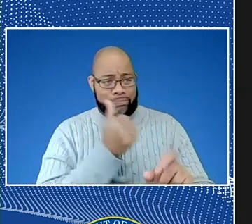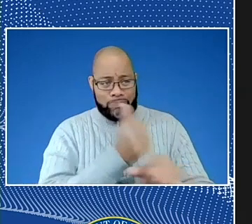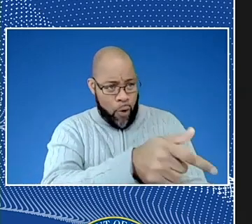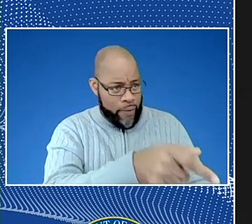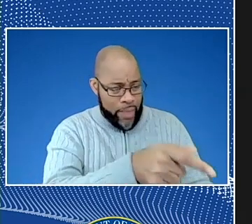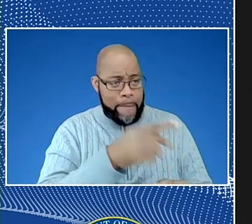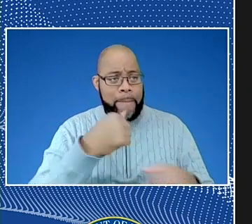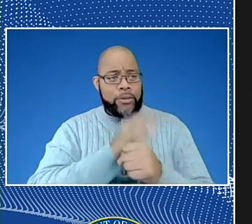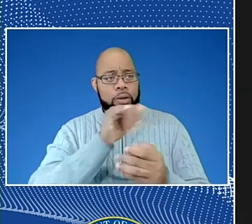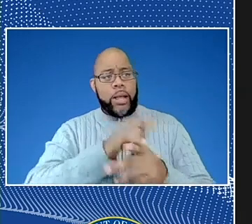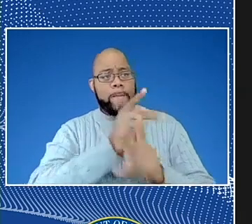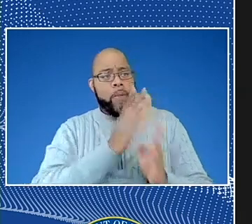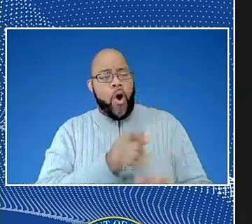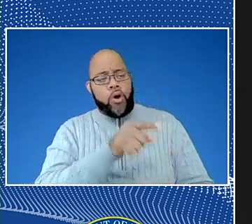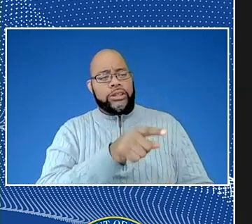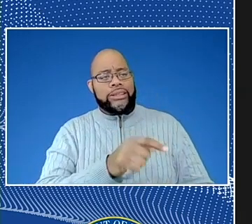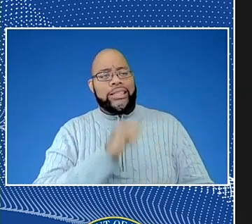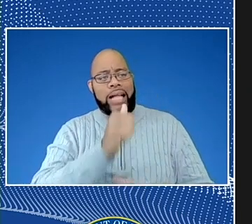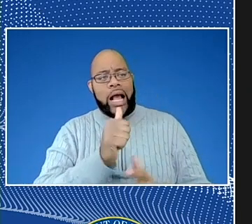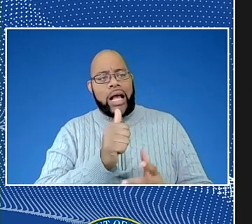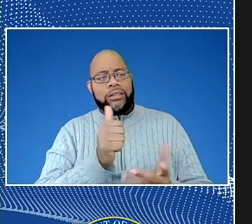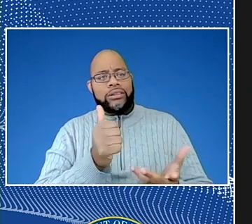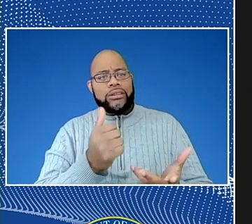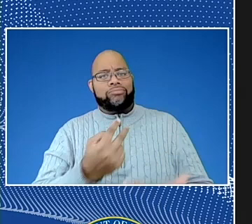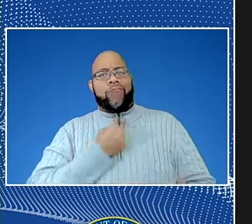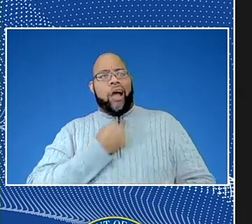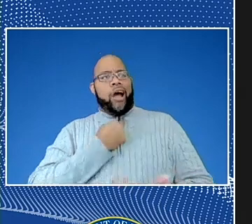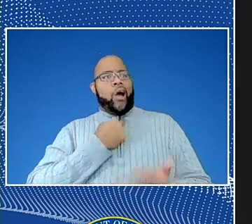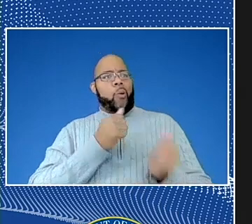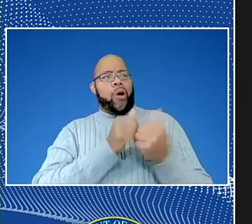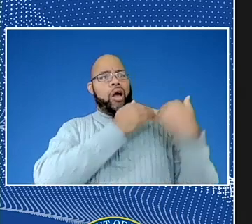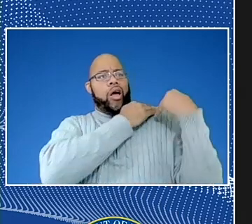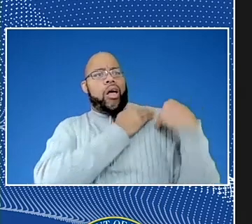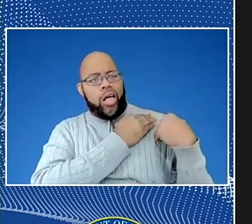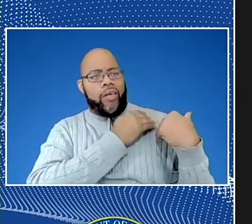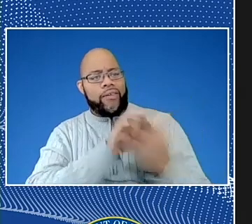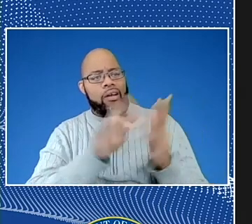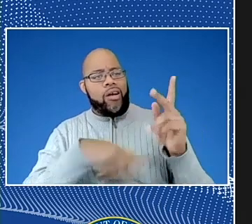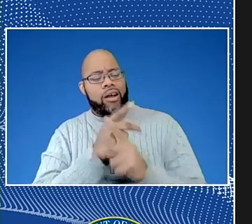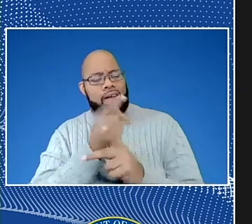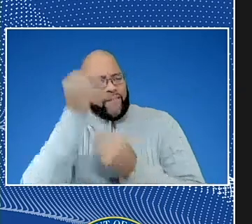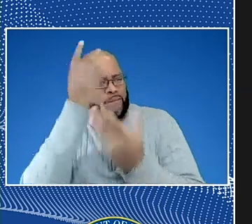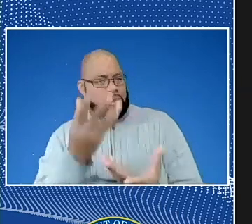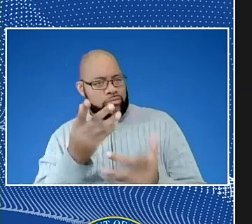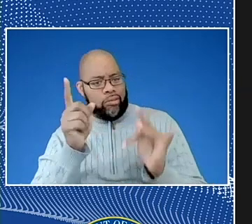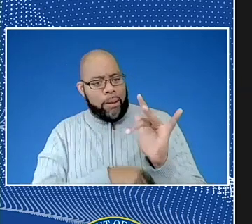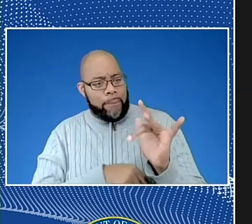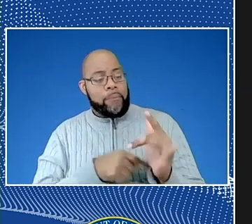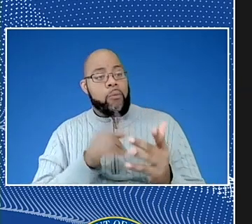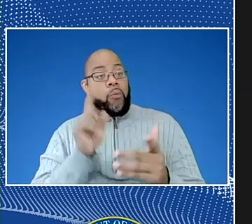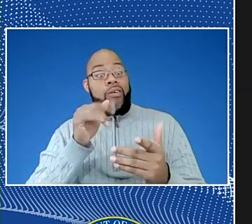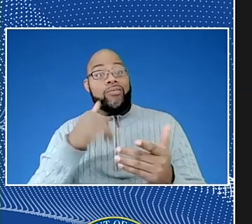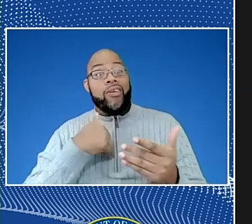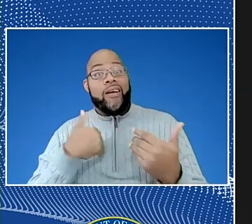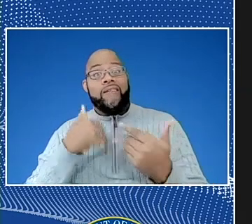aren't the ones left bearing the burden of that type of information gap. Where it exists, it's the servicer that